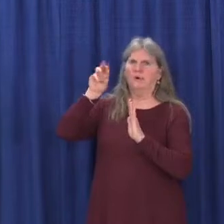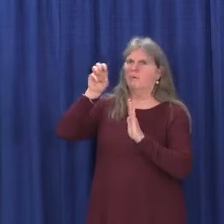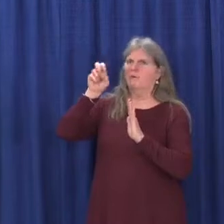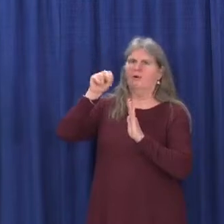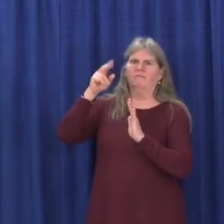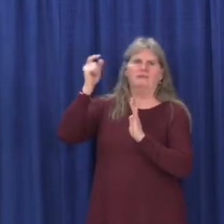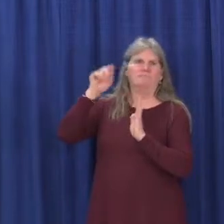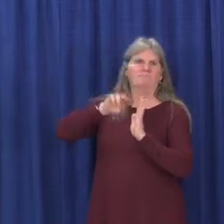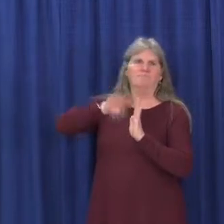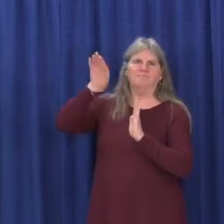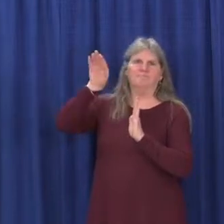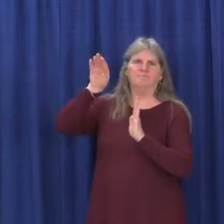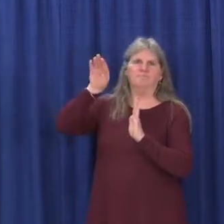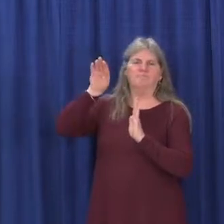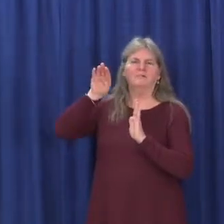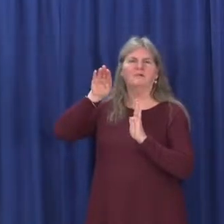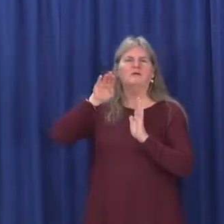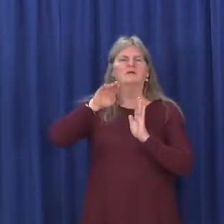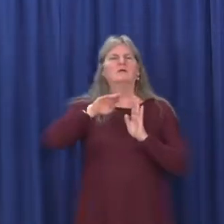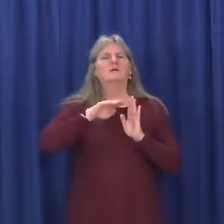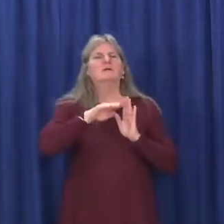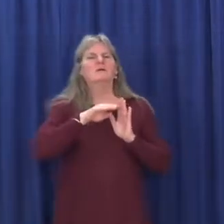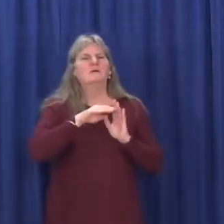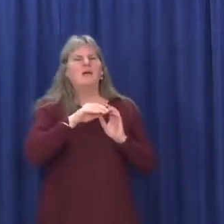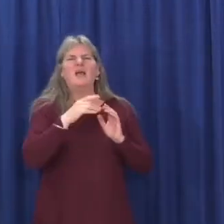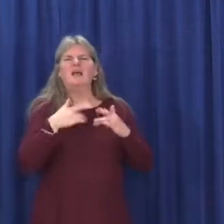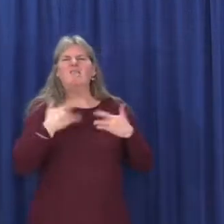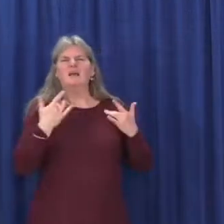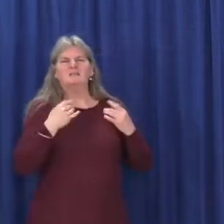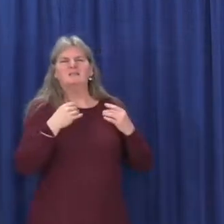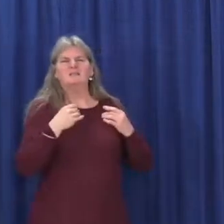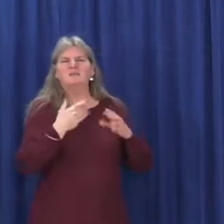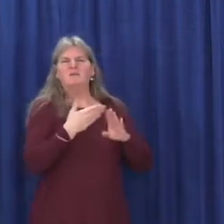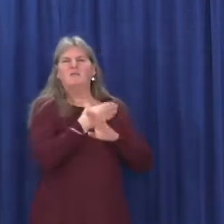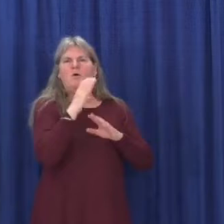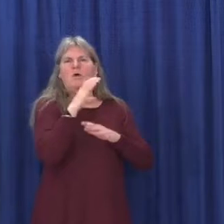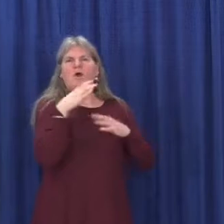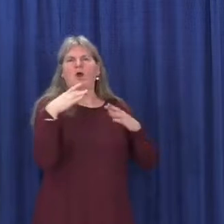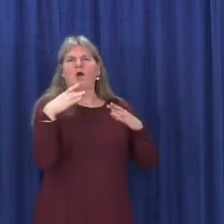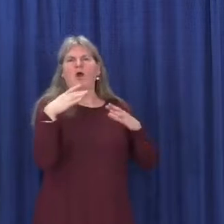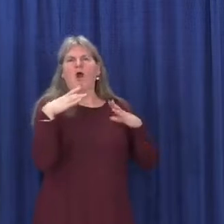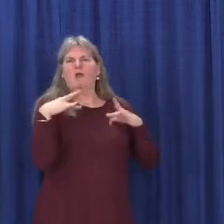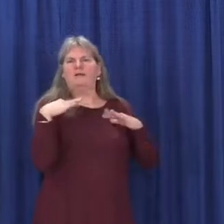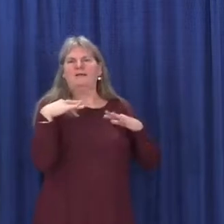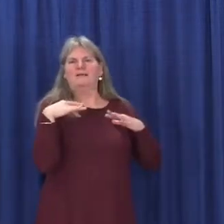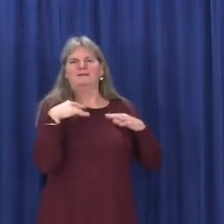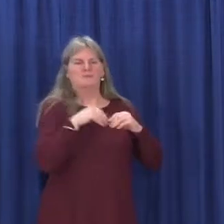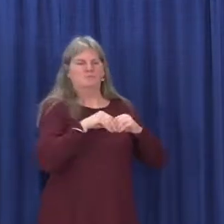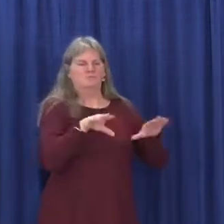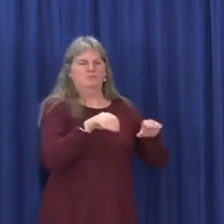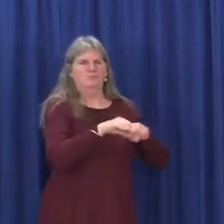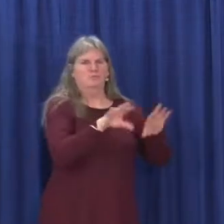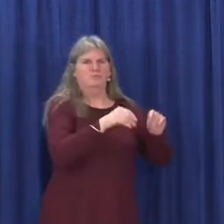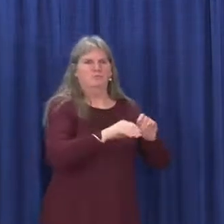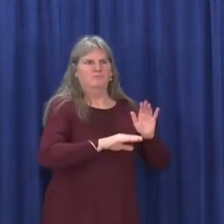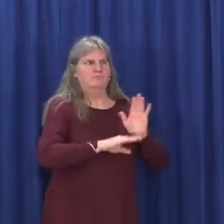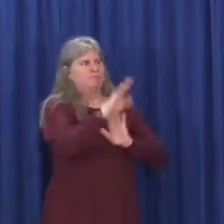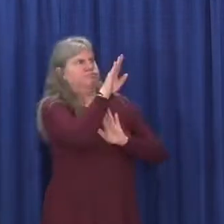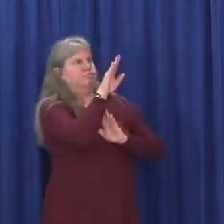due to a number of super spreading events prior to the holidays. And if you watch again, you'll see the top